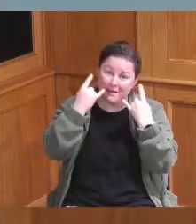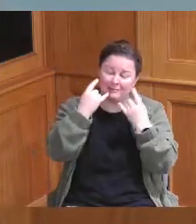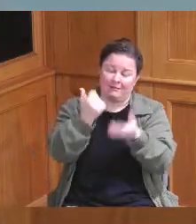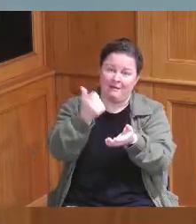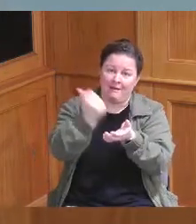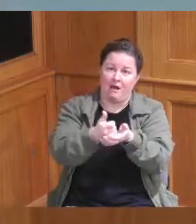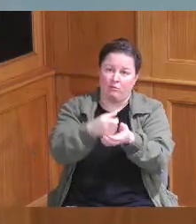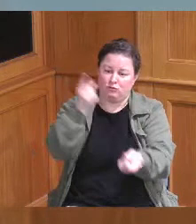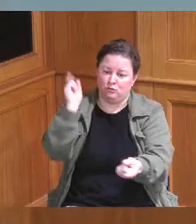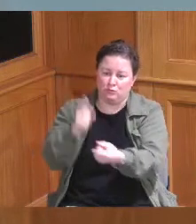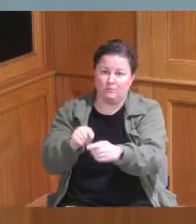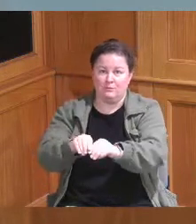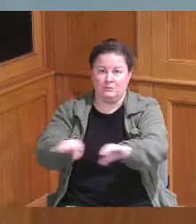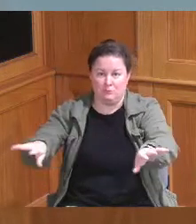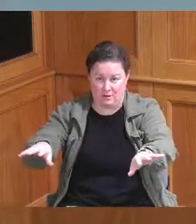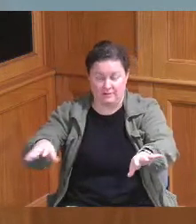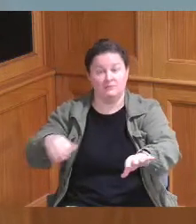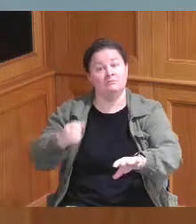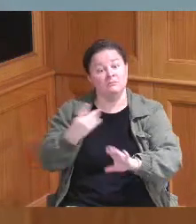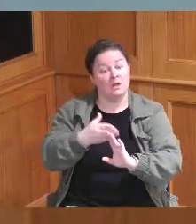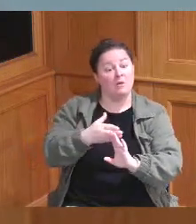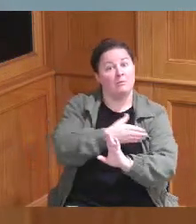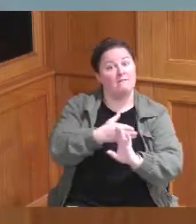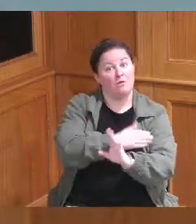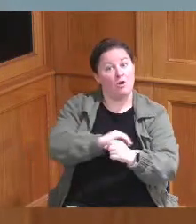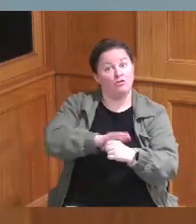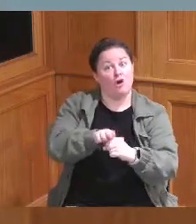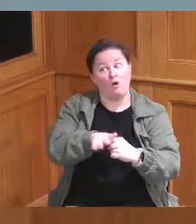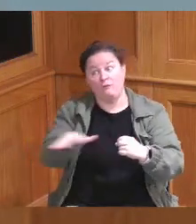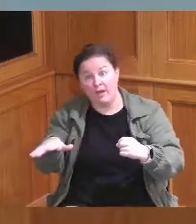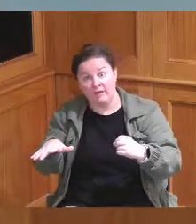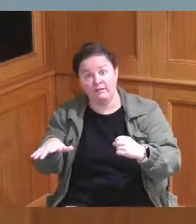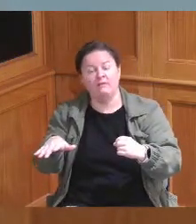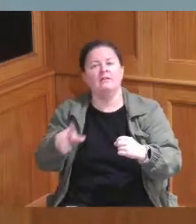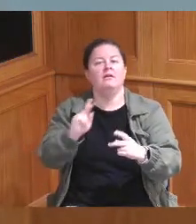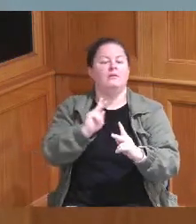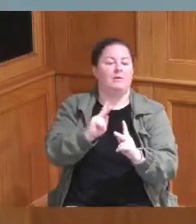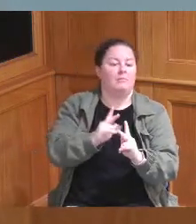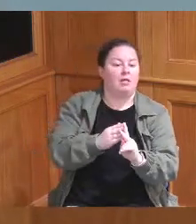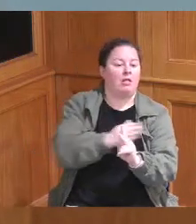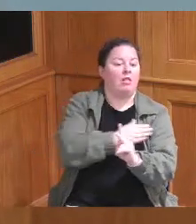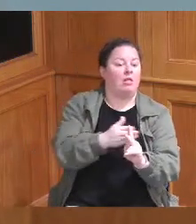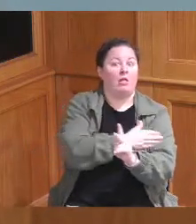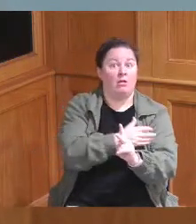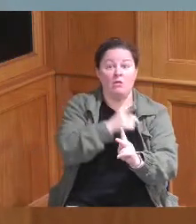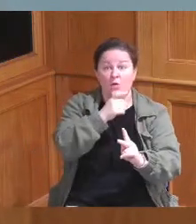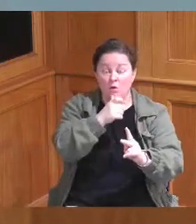and pre-Covid-19 individuals who were receiving autoimmune disease treatments often wore masks